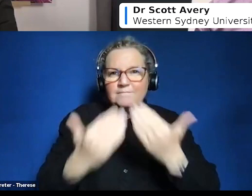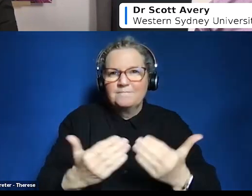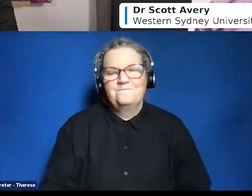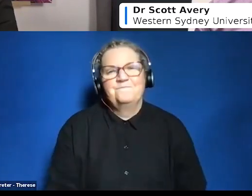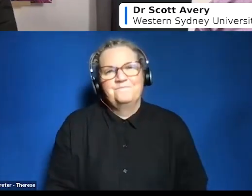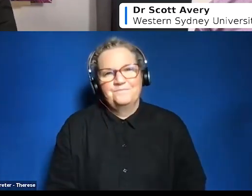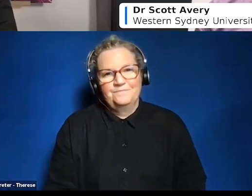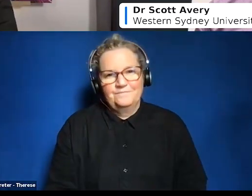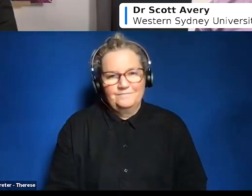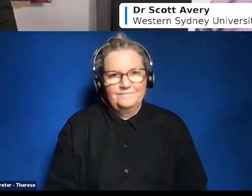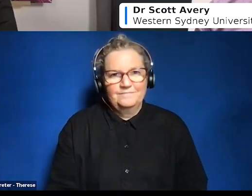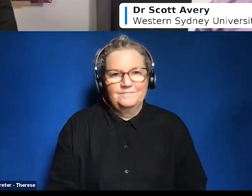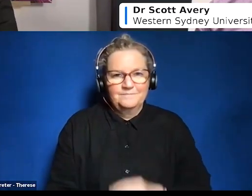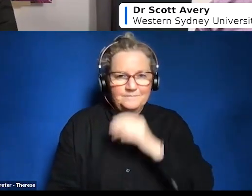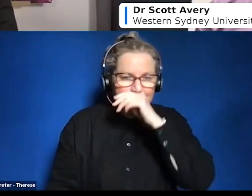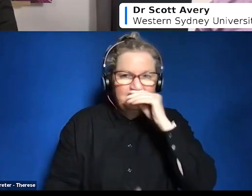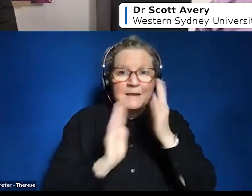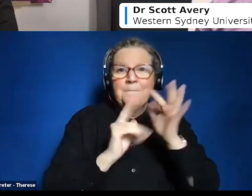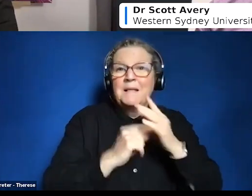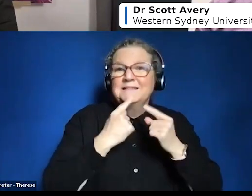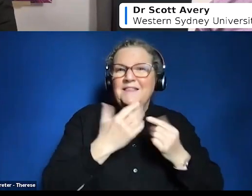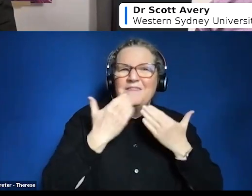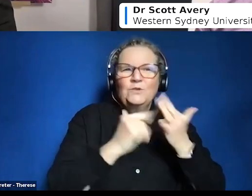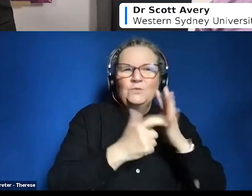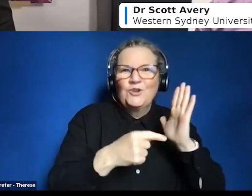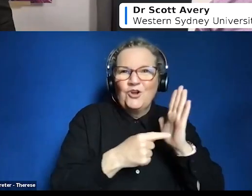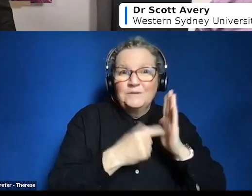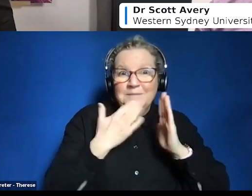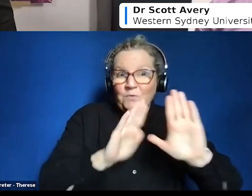Thank you so much, Scott. Don't go anywhere, please, Dr.